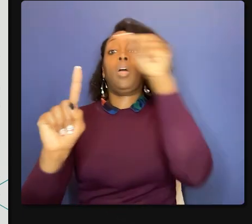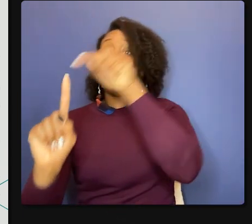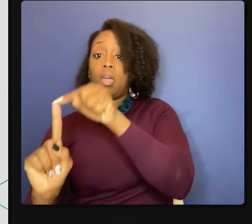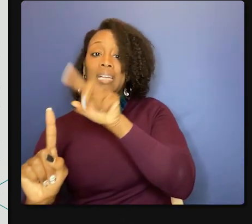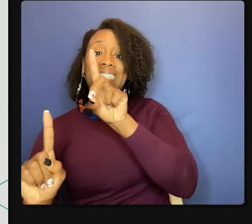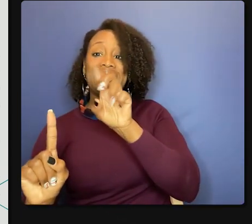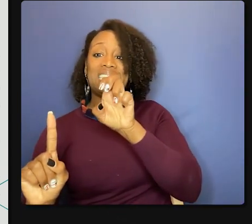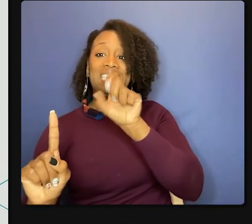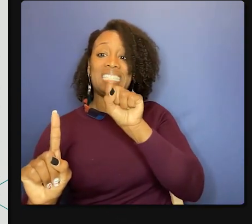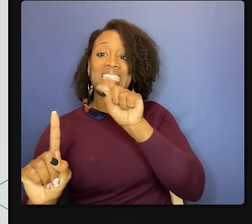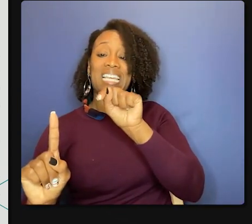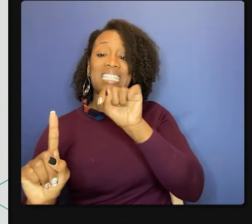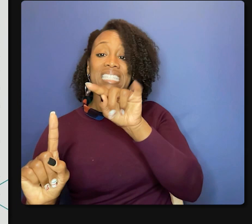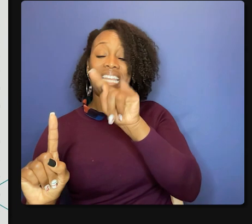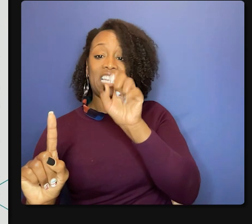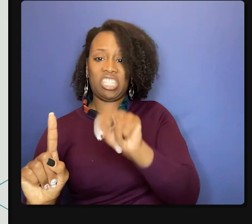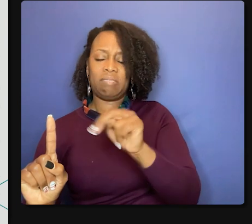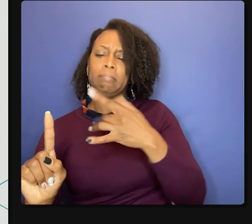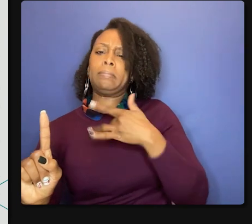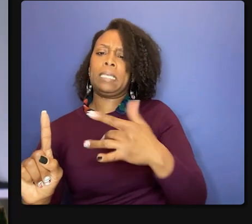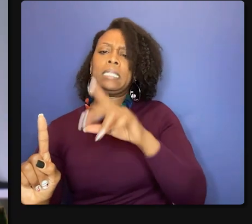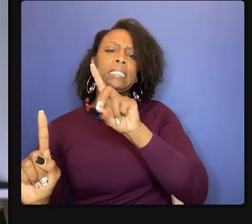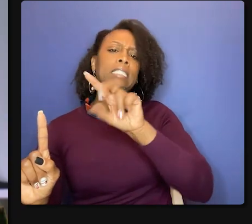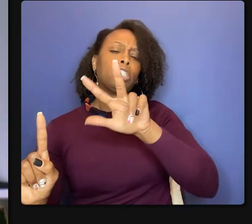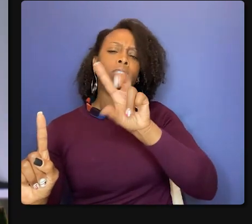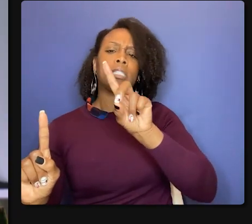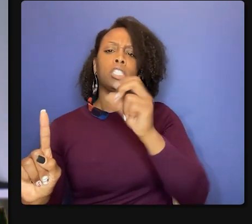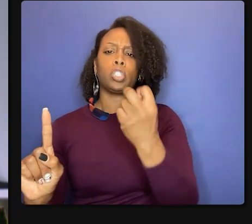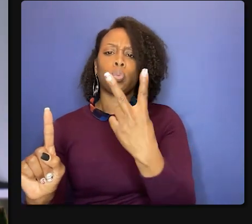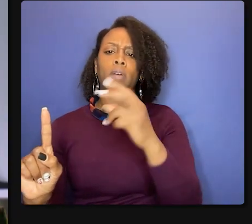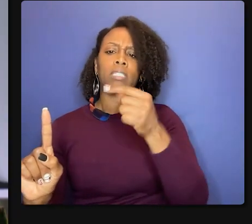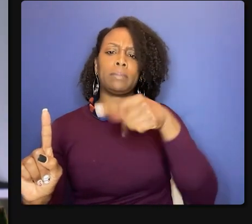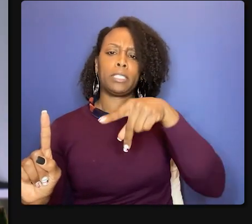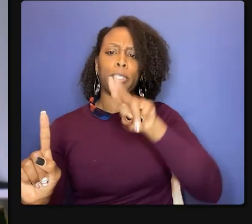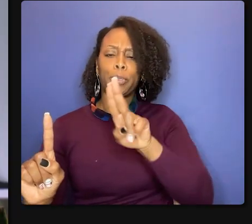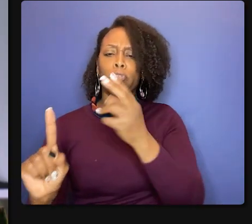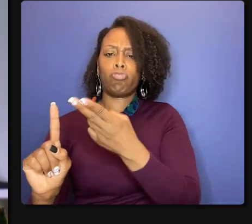and a destination which is commonly D3D12 GPU resource.